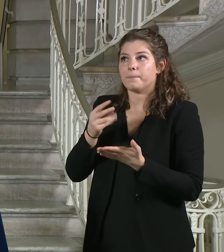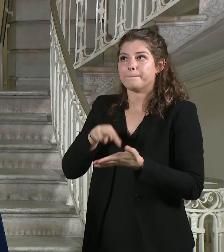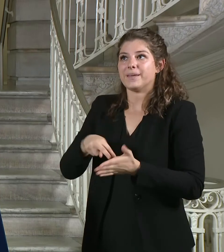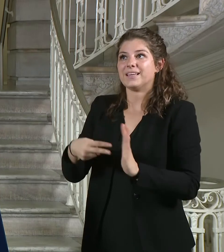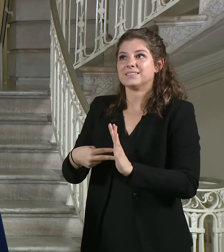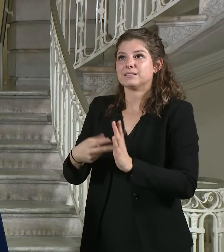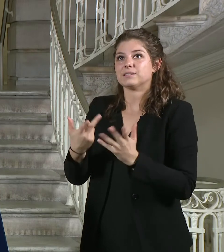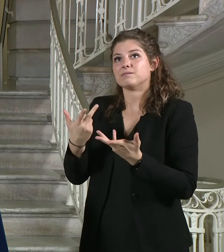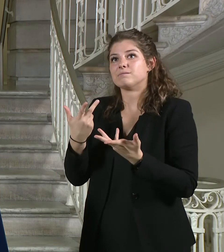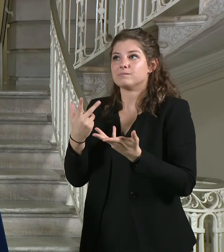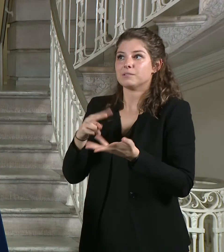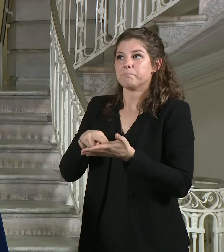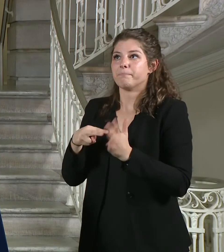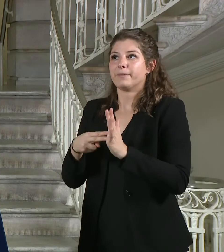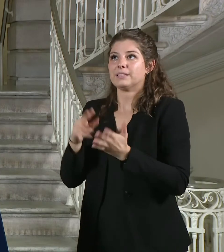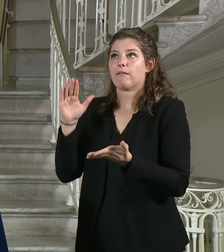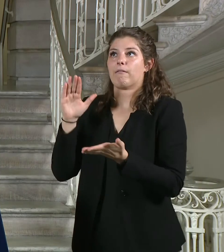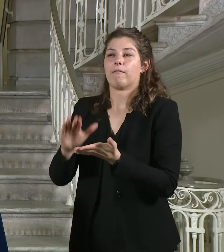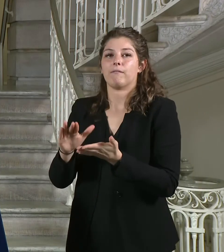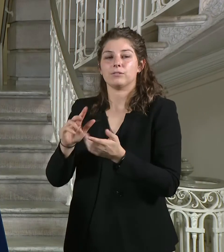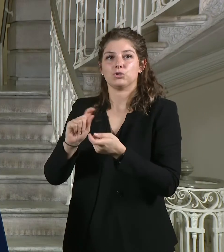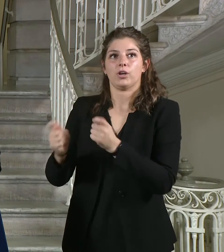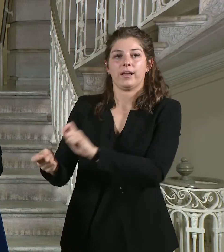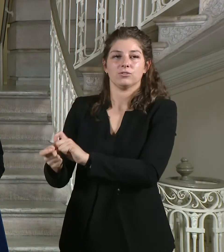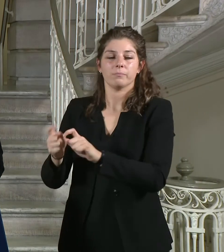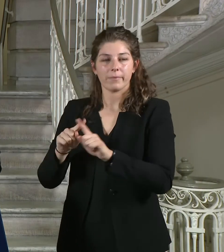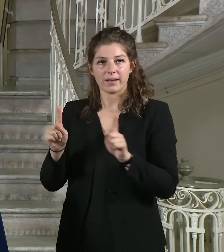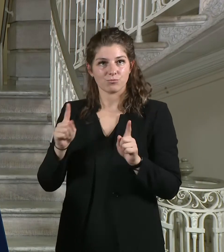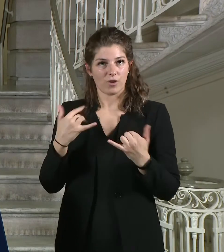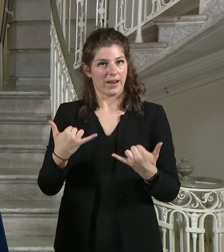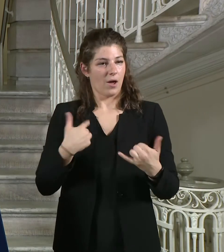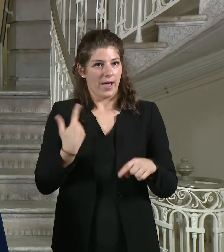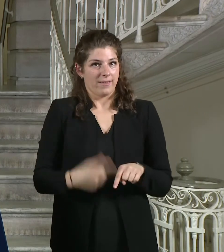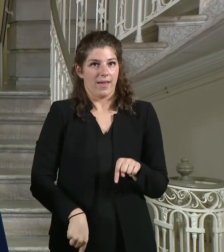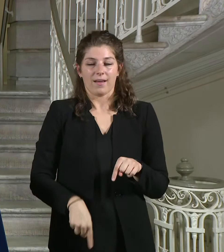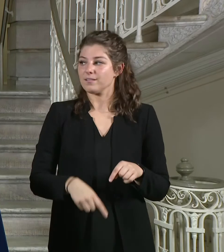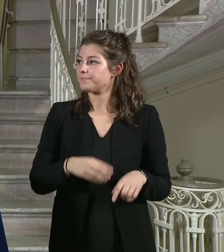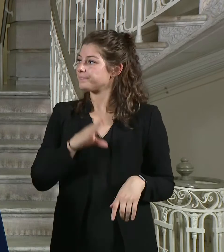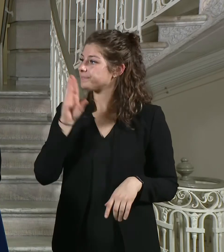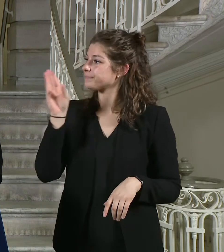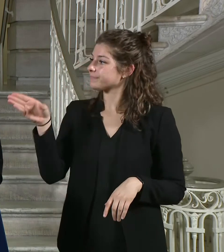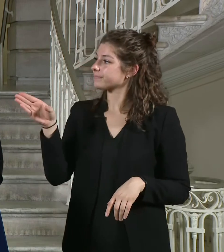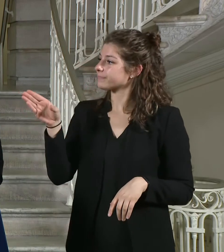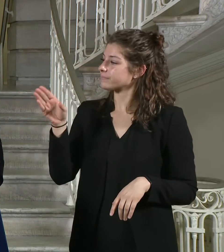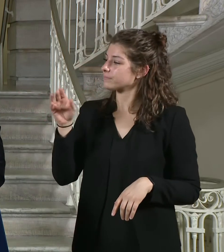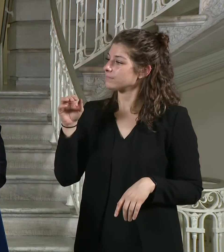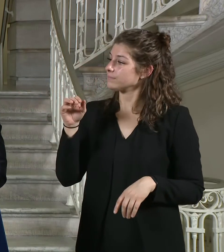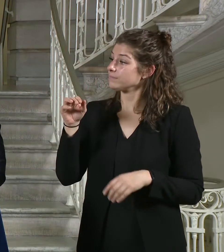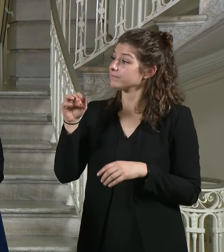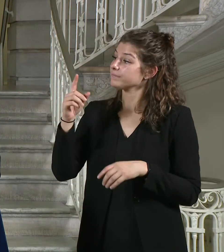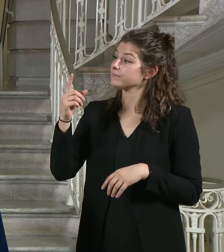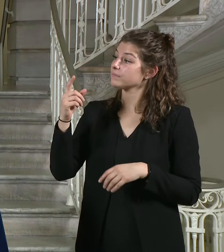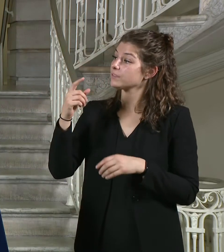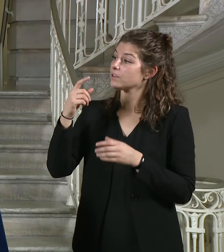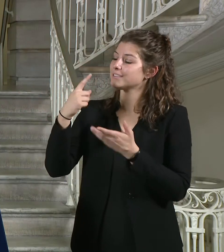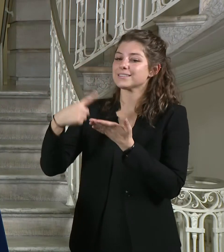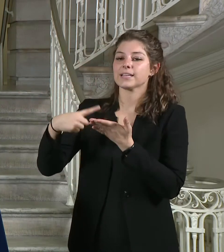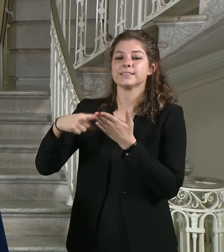A LOT. WHEN WE CAN COME UP WITH THE RIGHT DOLLAR AMOUNT BECAUSE THE TARGET HAS STOPPED MOVING SO